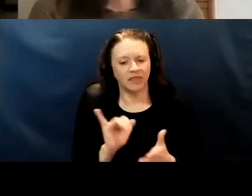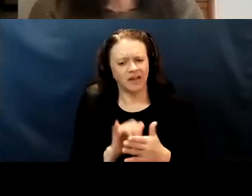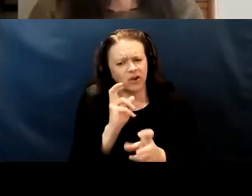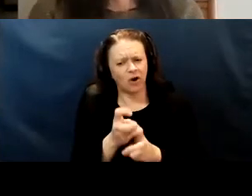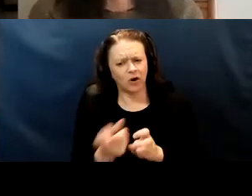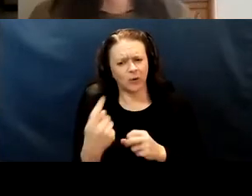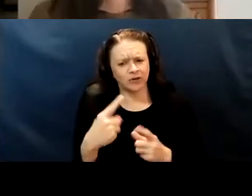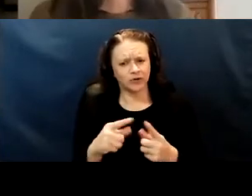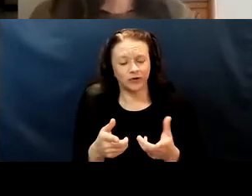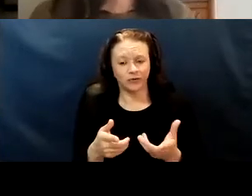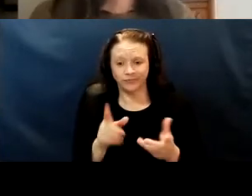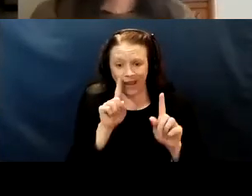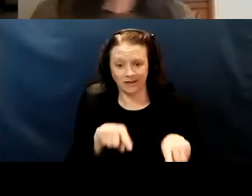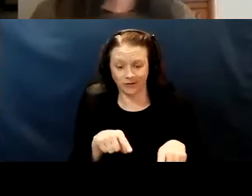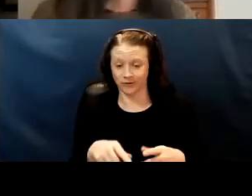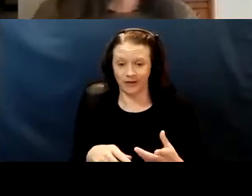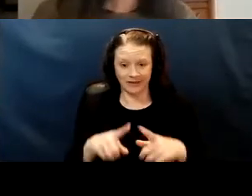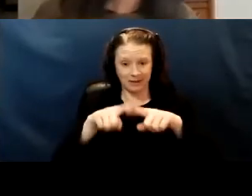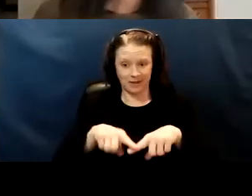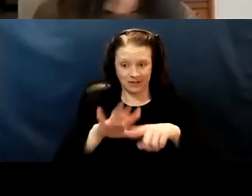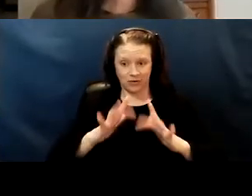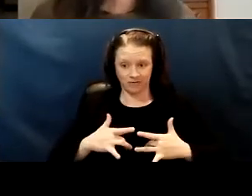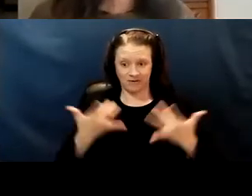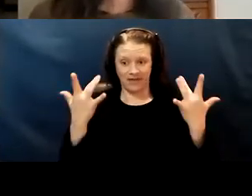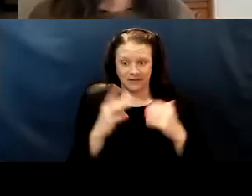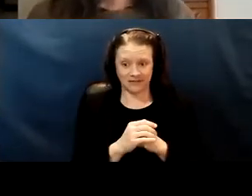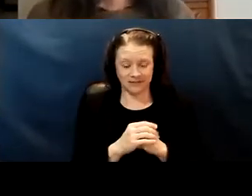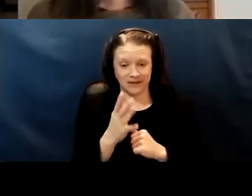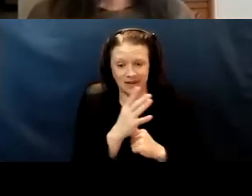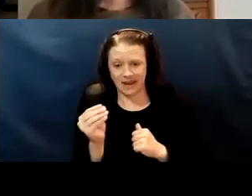it depends on what event you're doing, how long it is, and what